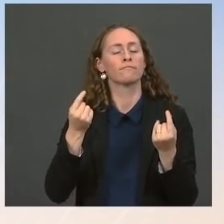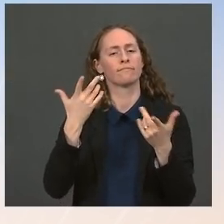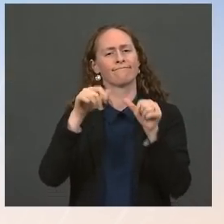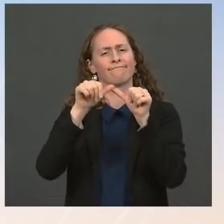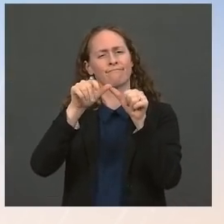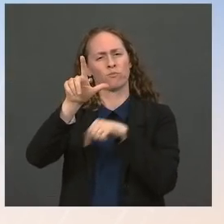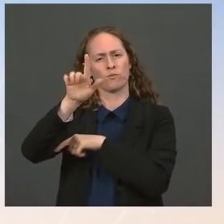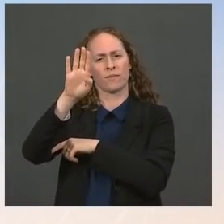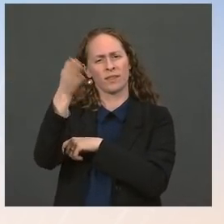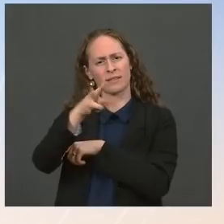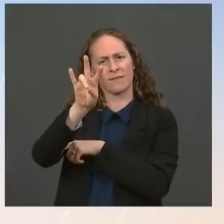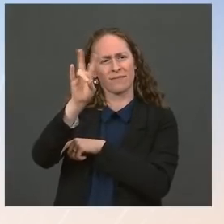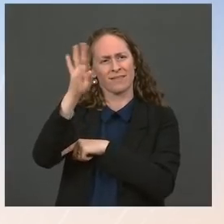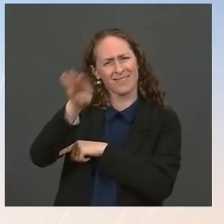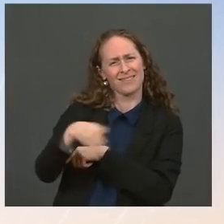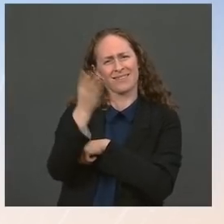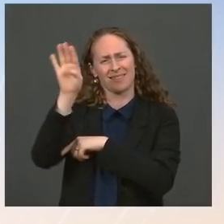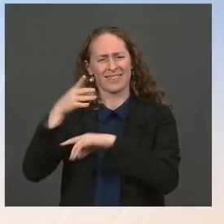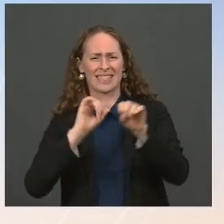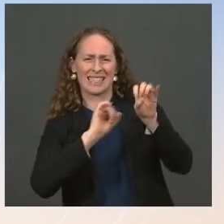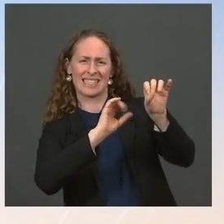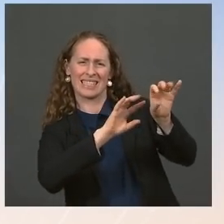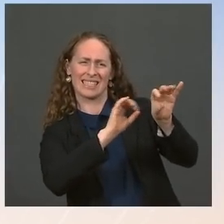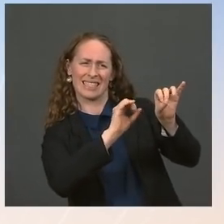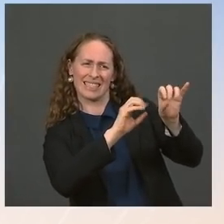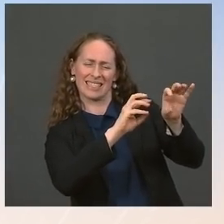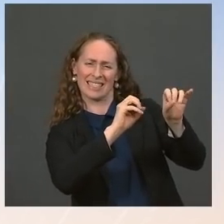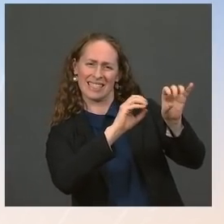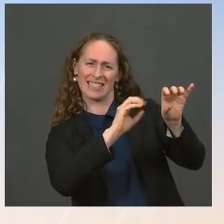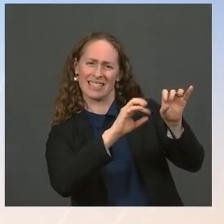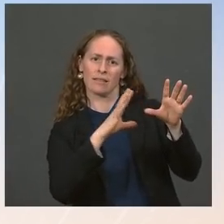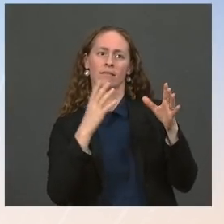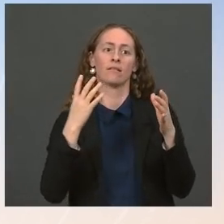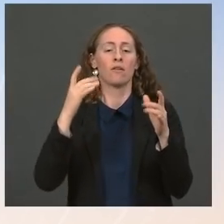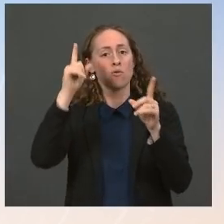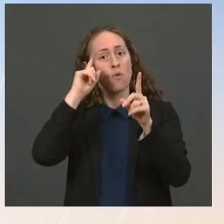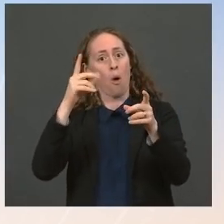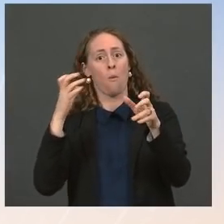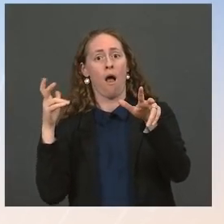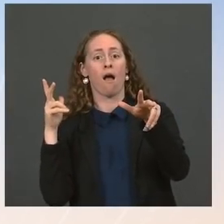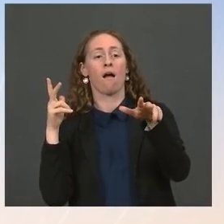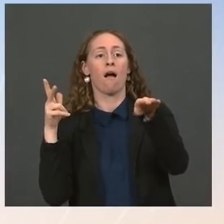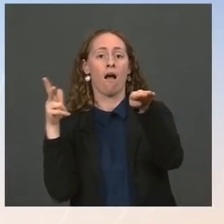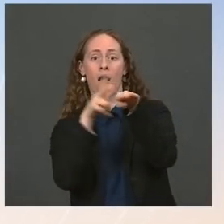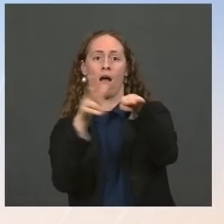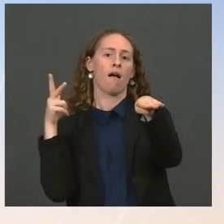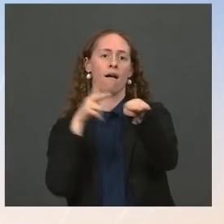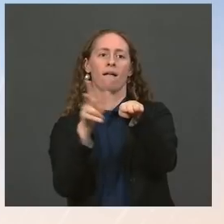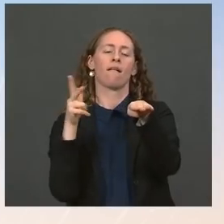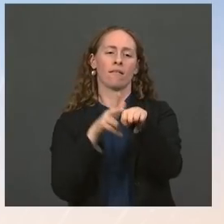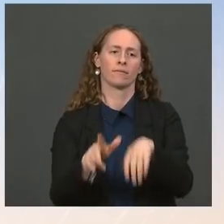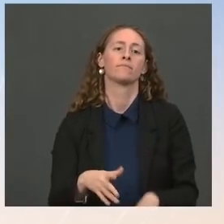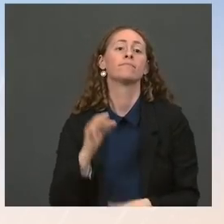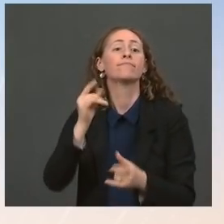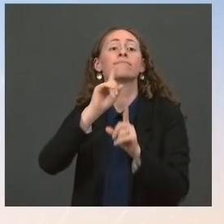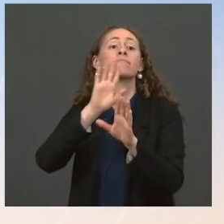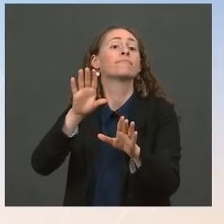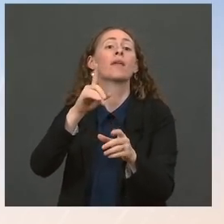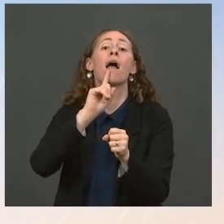that cargo will be able to move out of its docks. This follows the same commitment from the Port of Long Beach a few weeks ago. The International Longshore and Warehouse Union